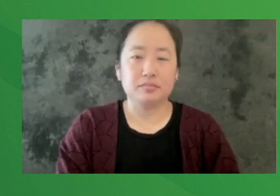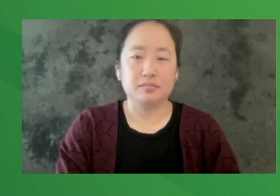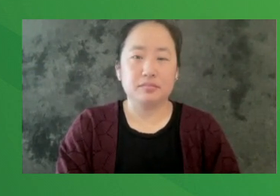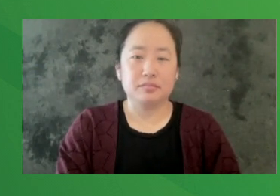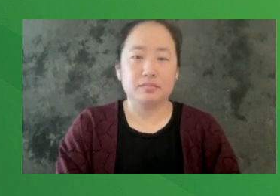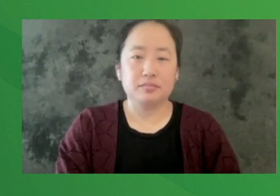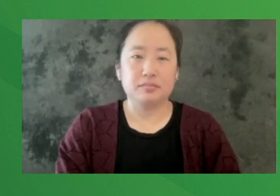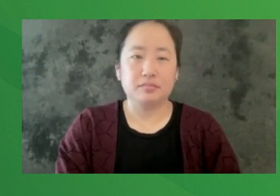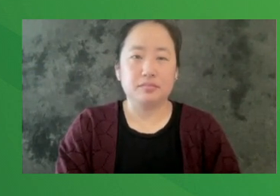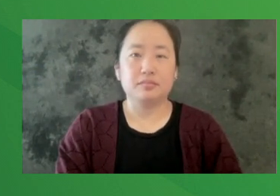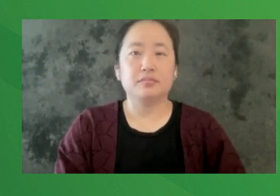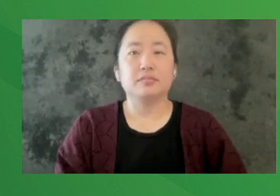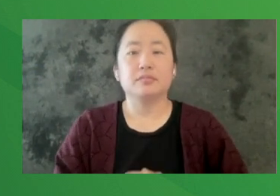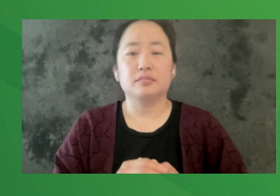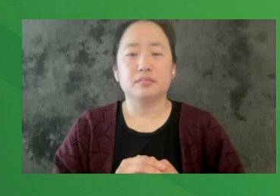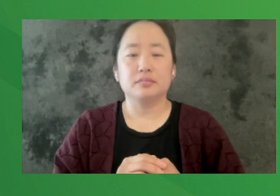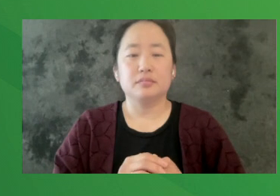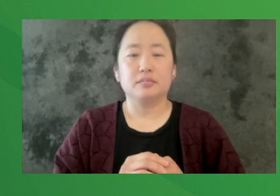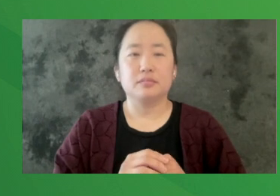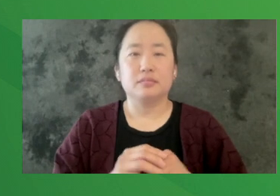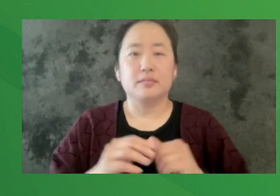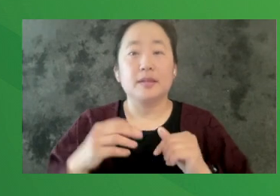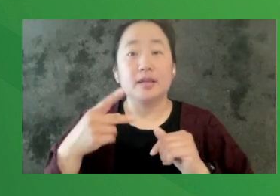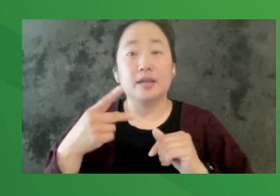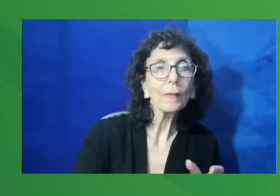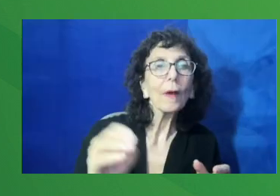PEER method was developed by a colleague, Paul Summers, and I, who's a communications professor.